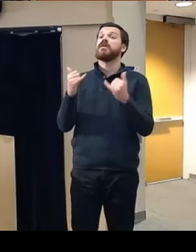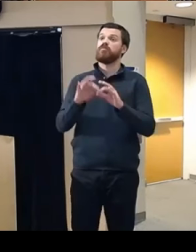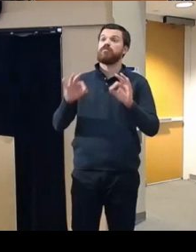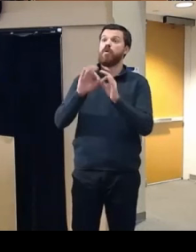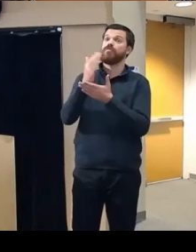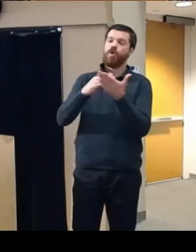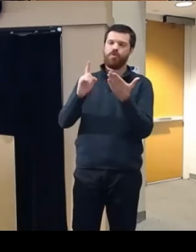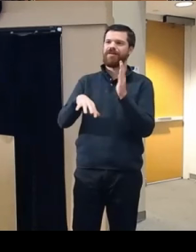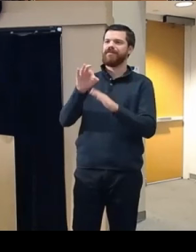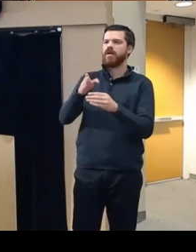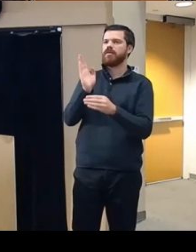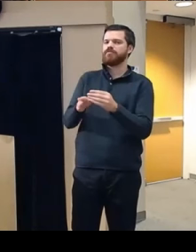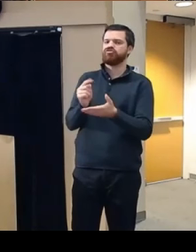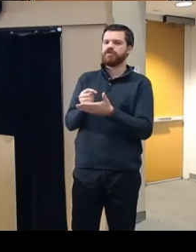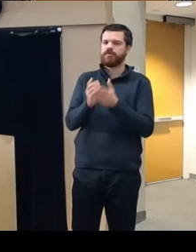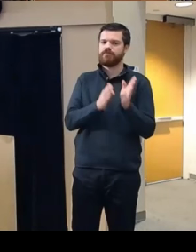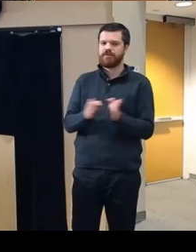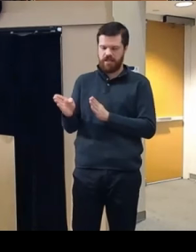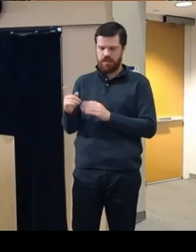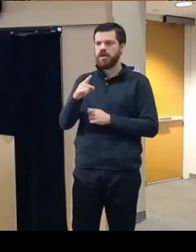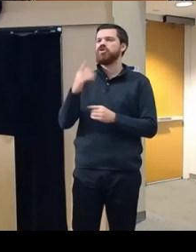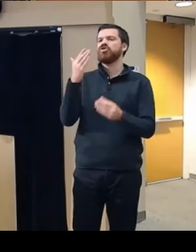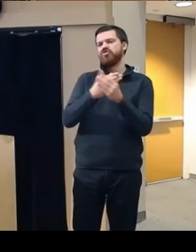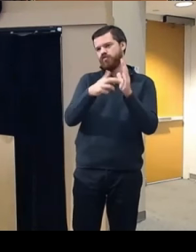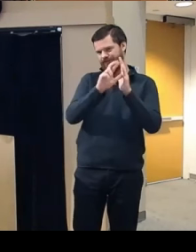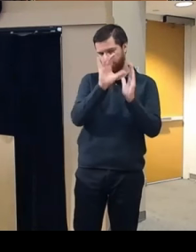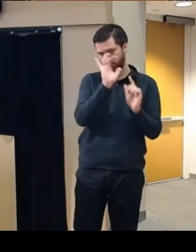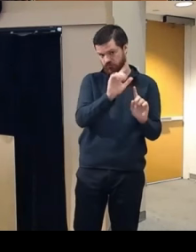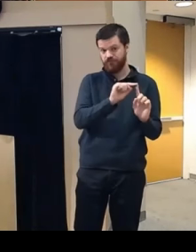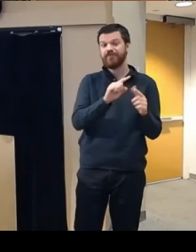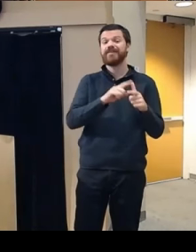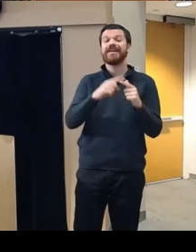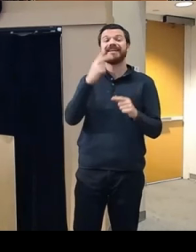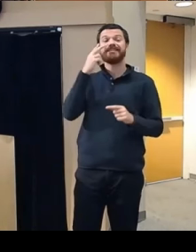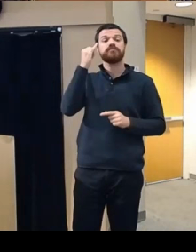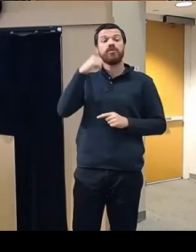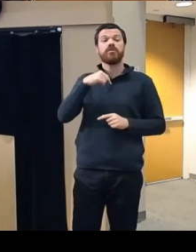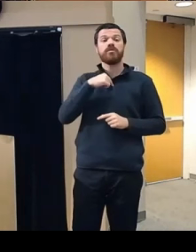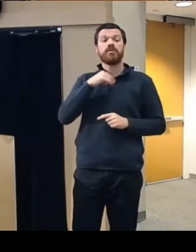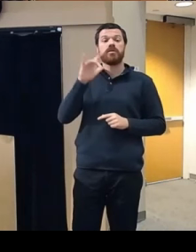go into chart review for Patrick you can see that if I click on the plan of care document